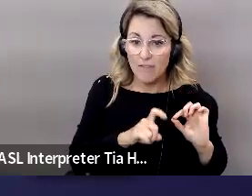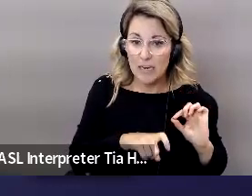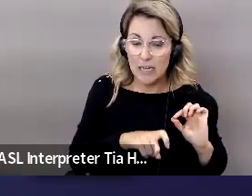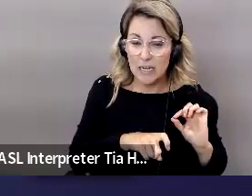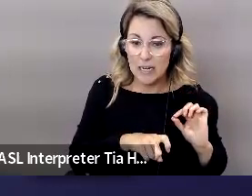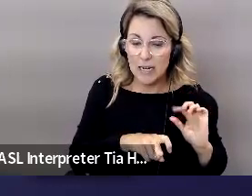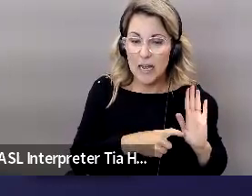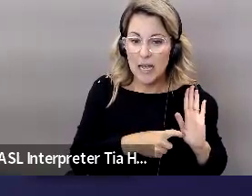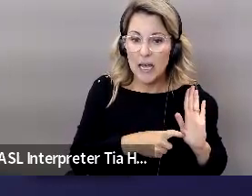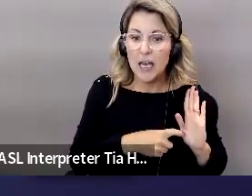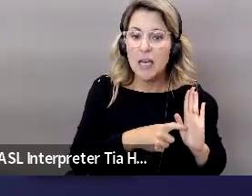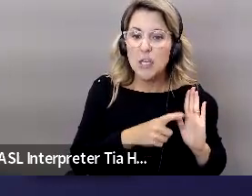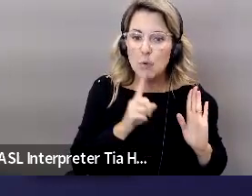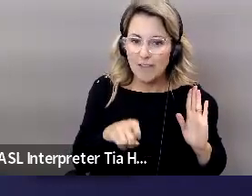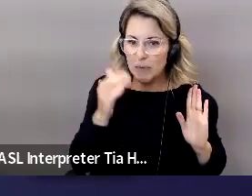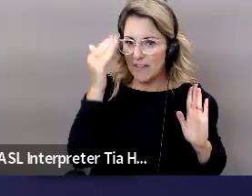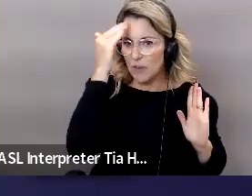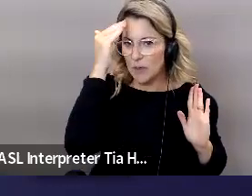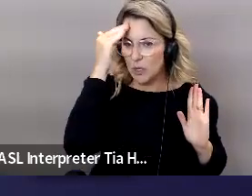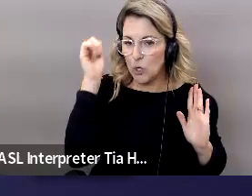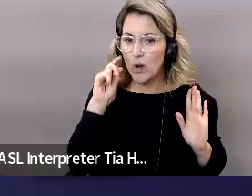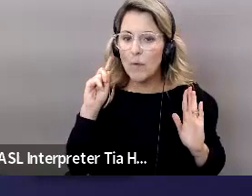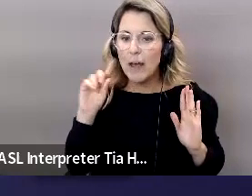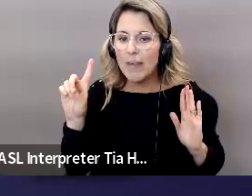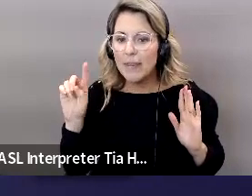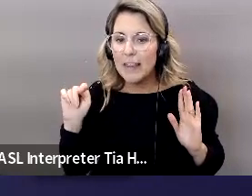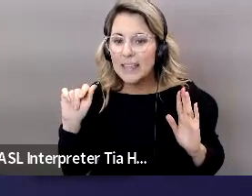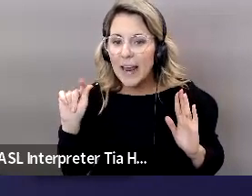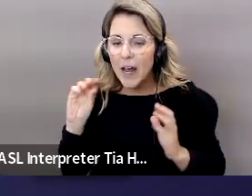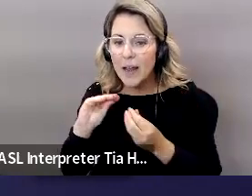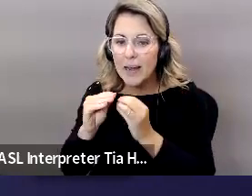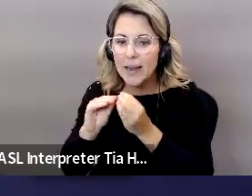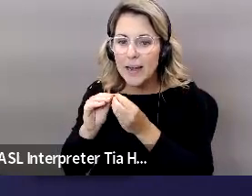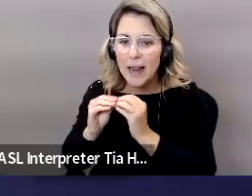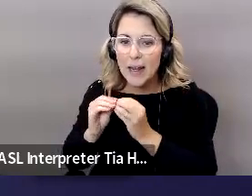different data sources on the populations that you want to work with. This is just kind of a random